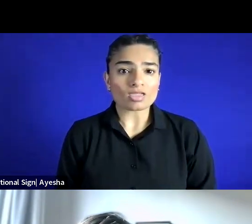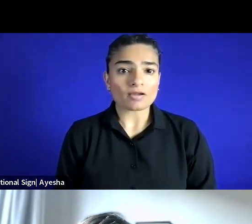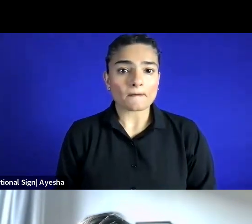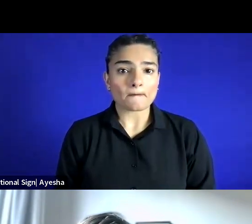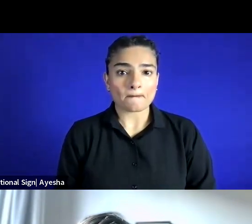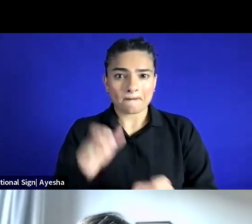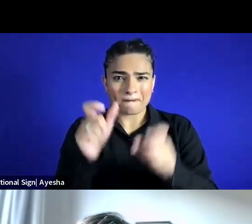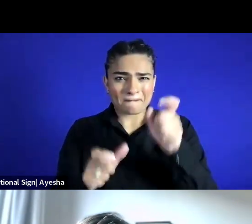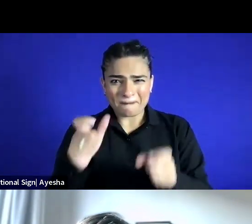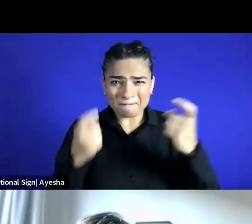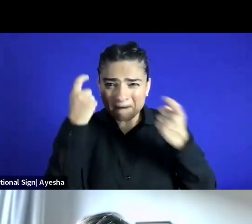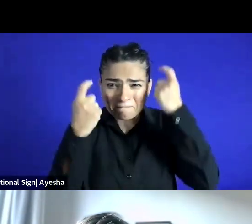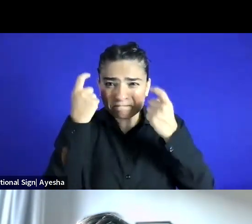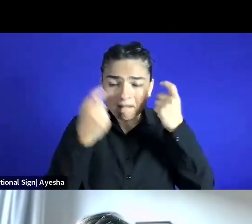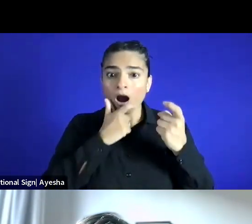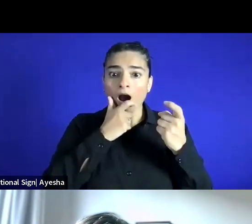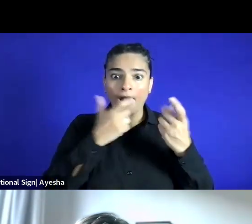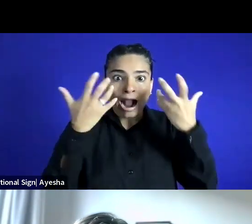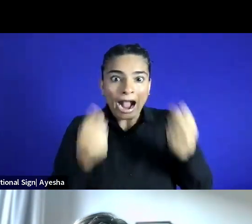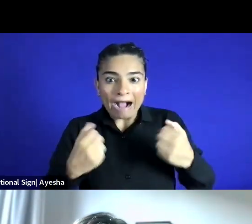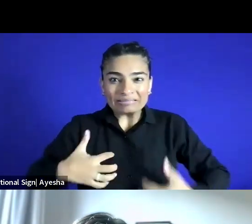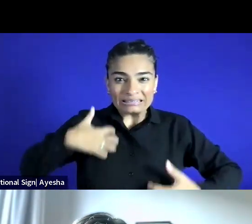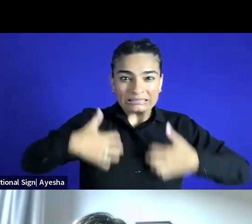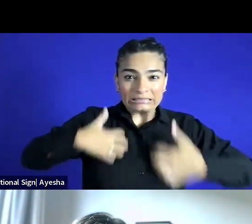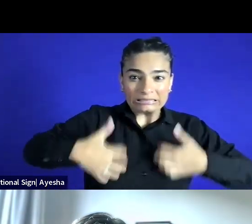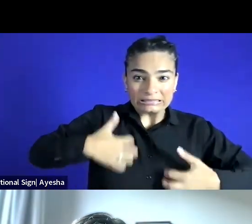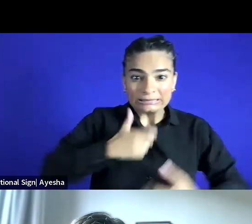but right now, I'm doing things like approving the badge, printing.